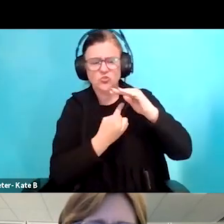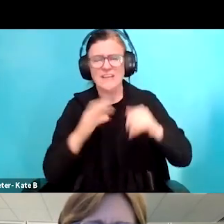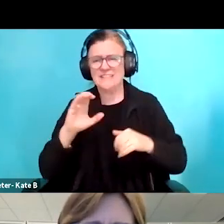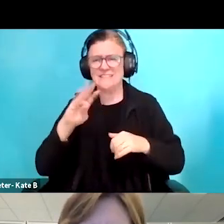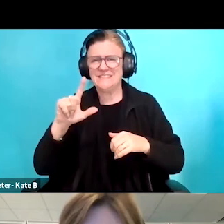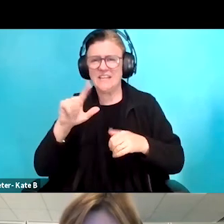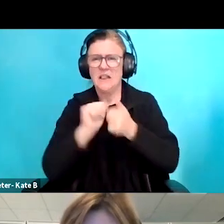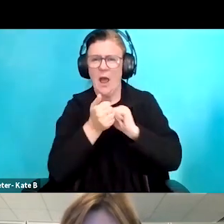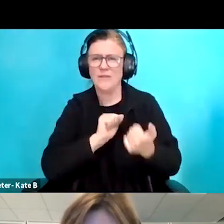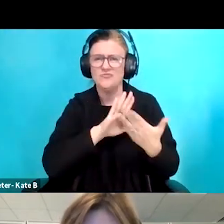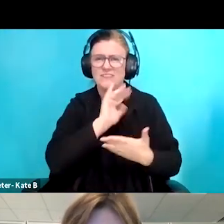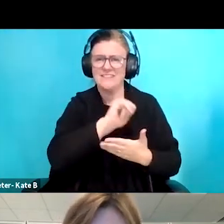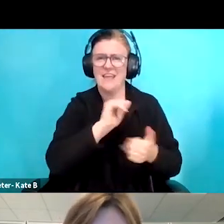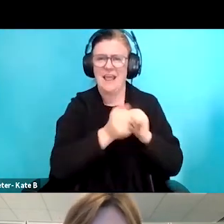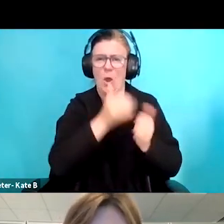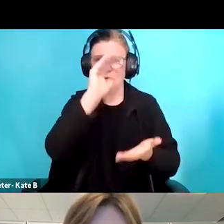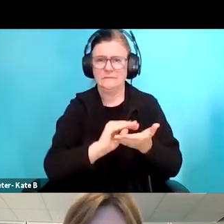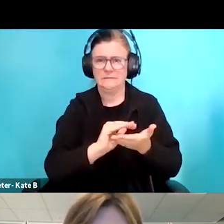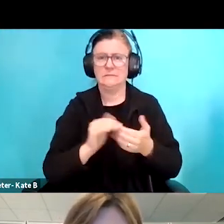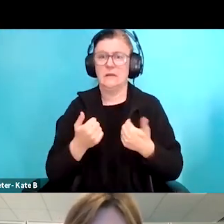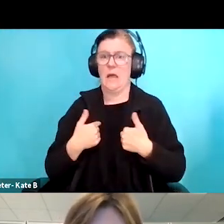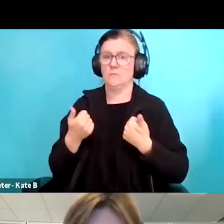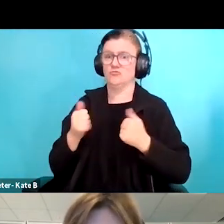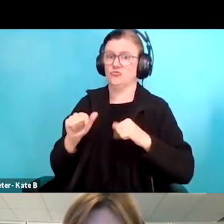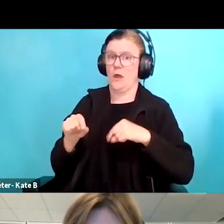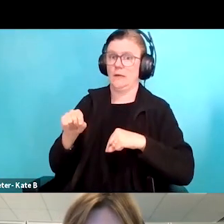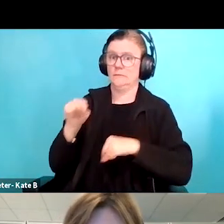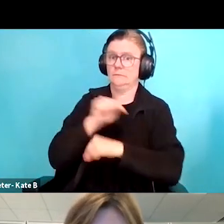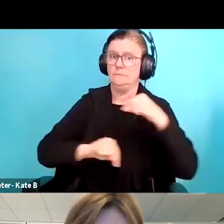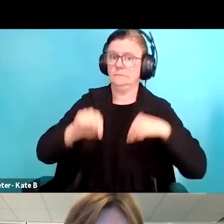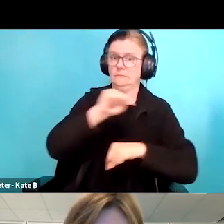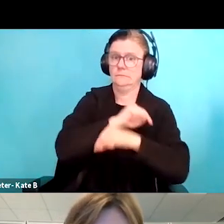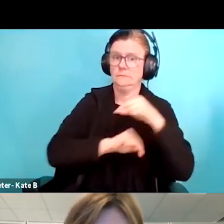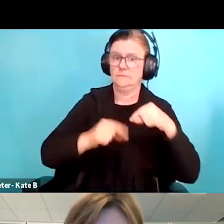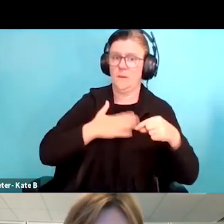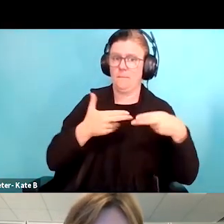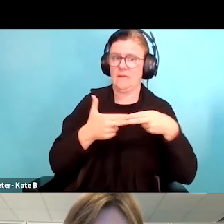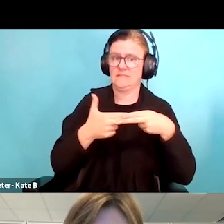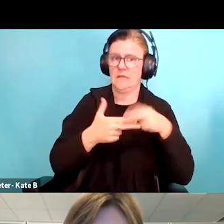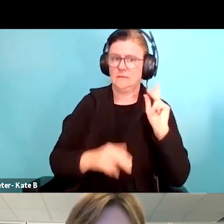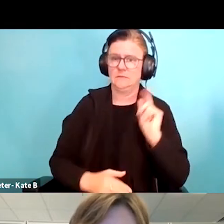[Dr. Catherine Ipsen:] I’m going to try and go up and touch on that. So